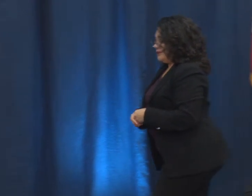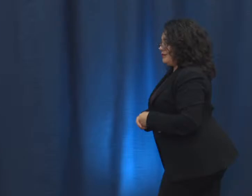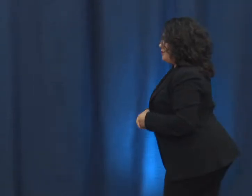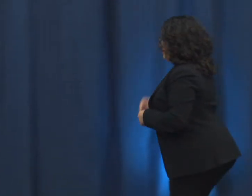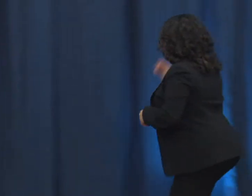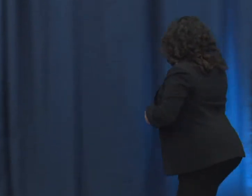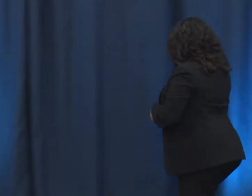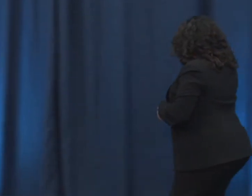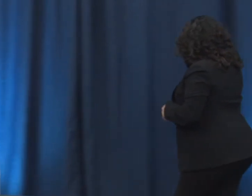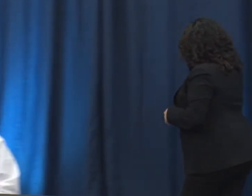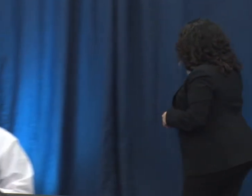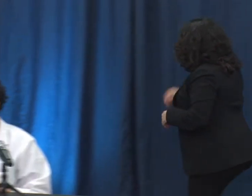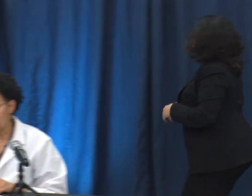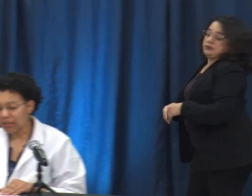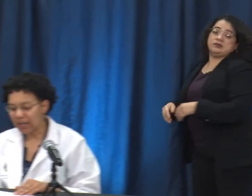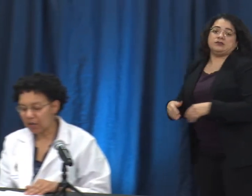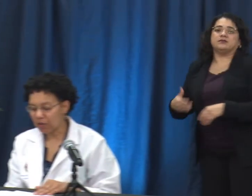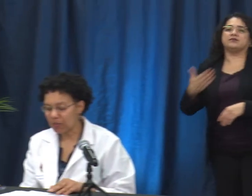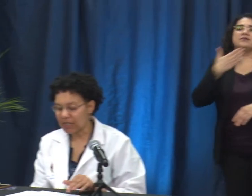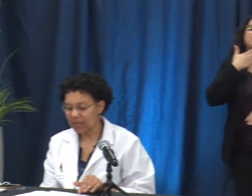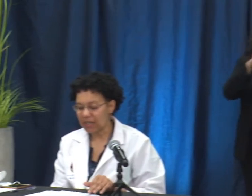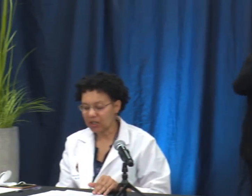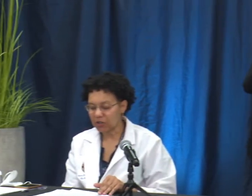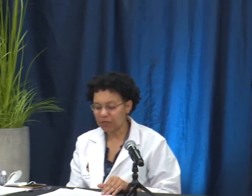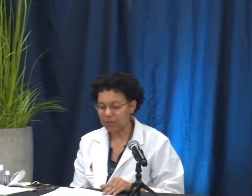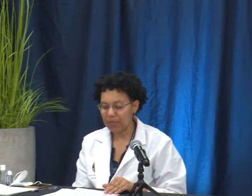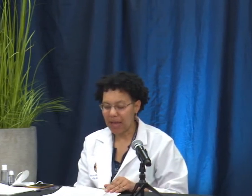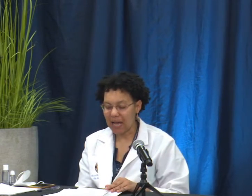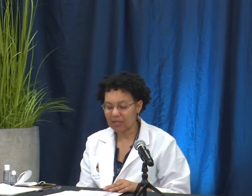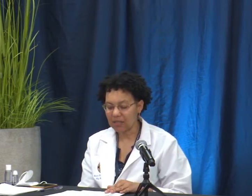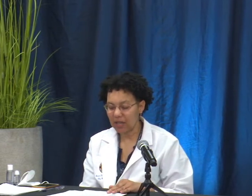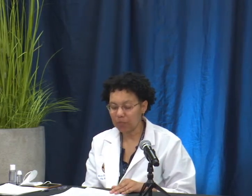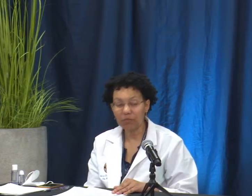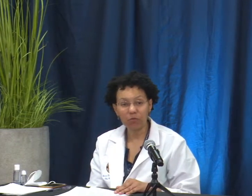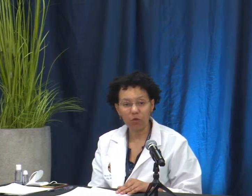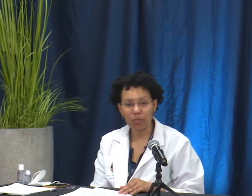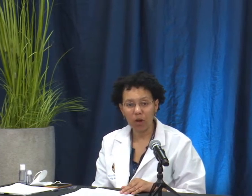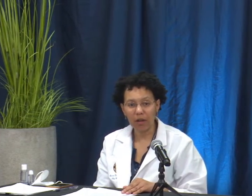afternoon. In public health we study and learn from the past to help inform our